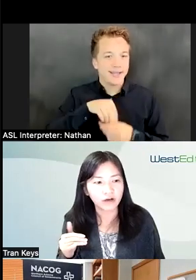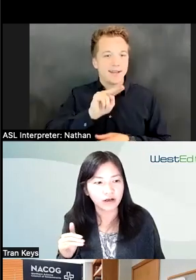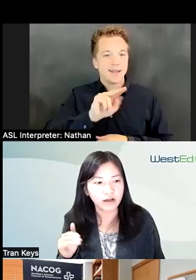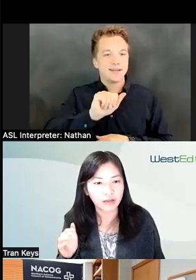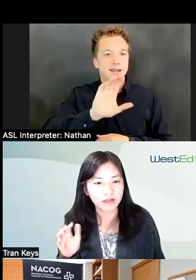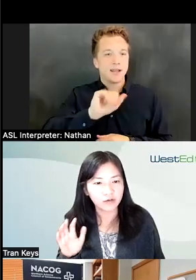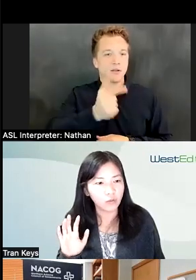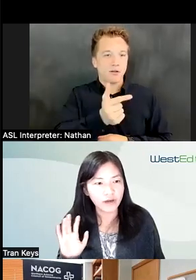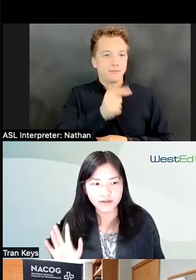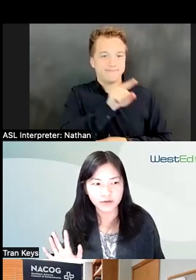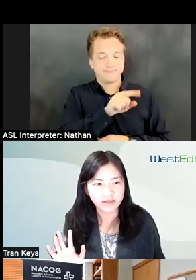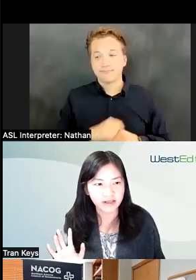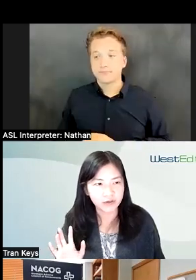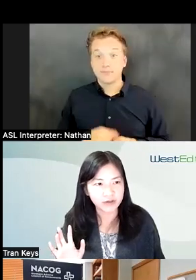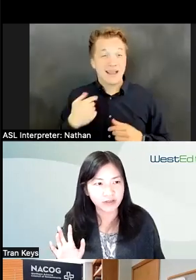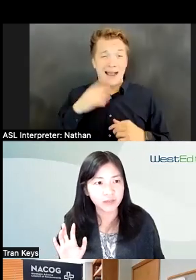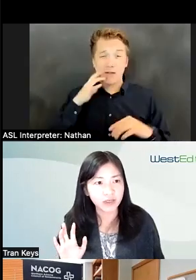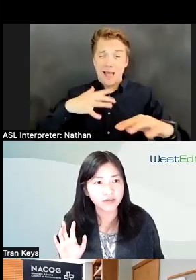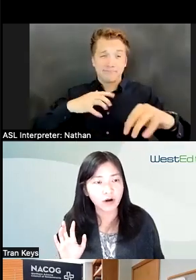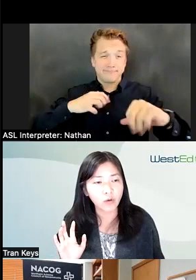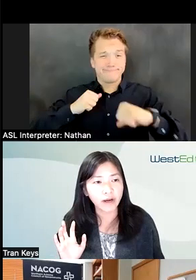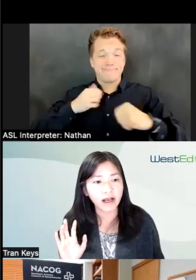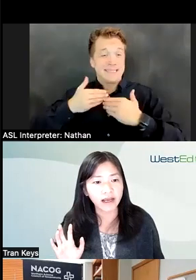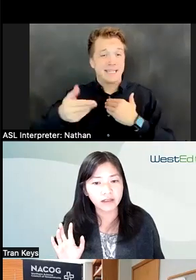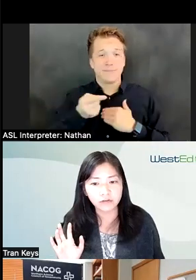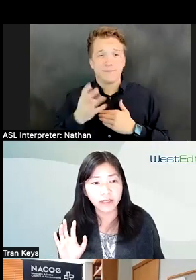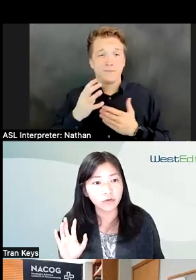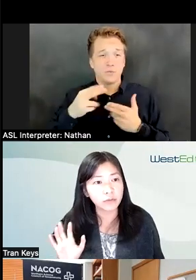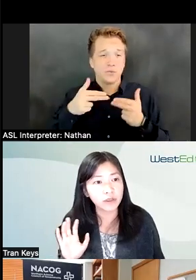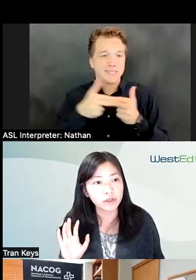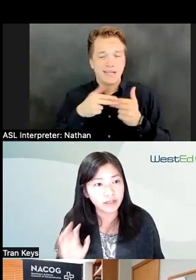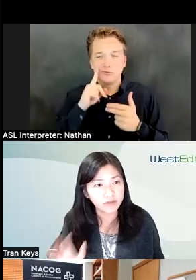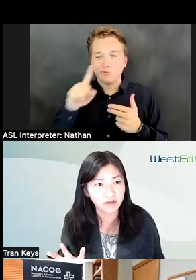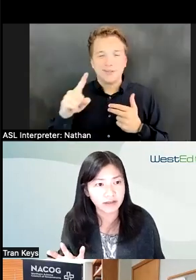I'm going to whiz through these next few slides, because they are quite high level. Remember, you will get the slide deck.